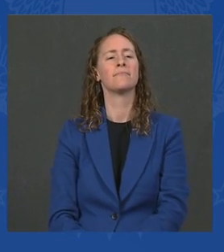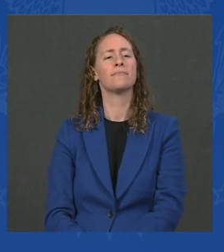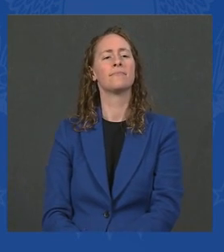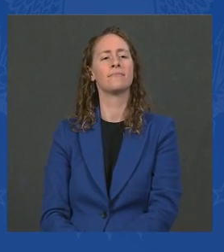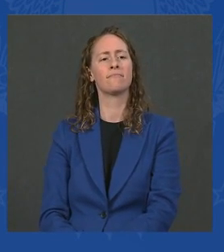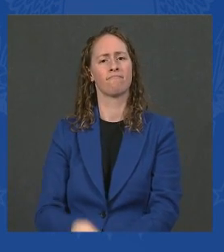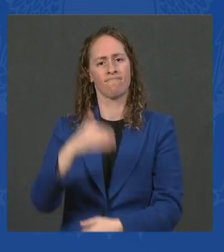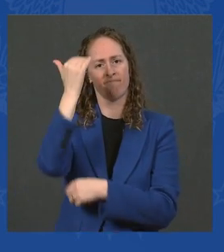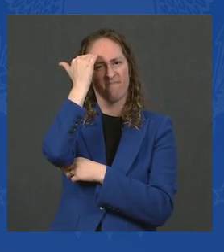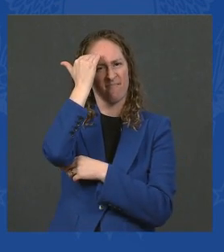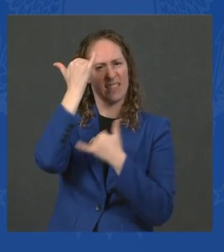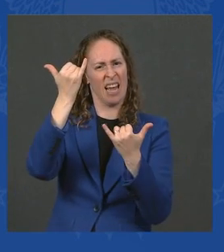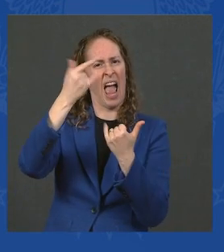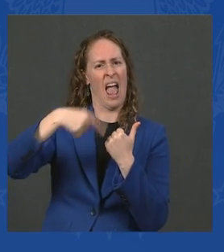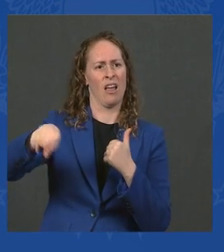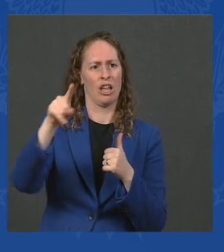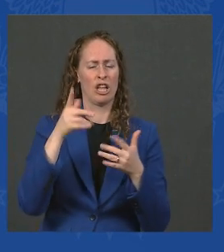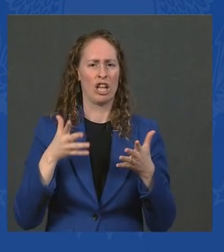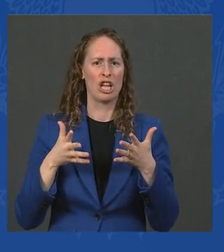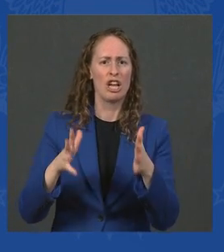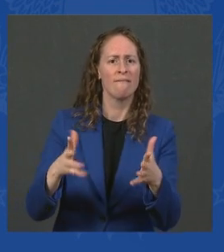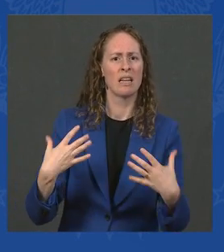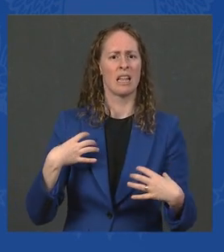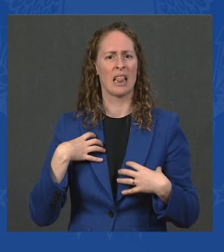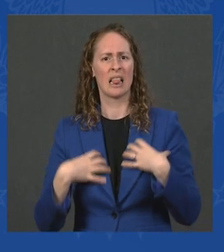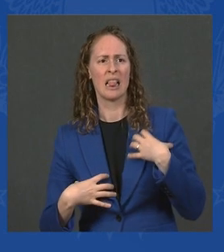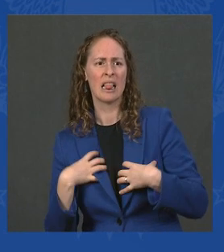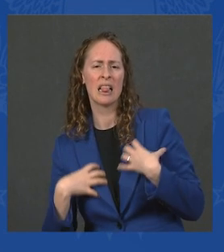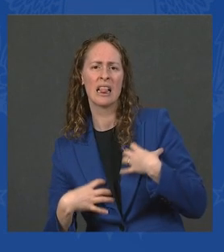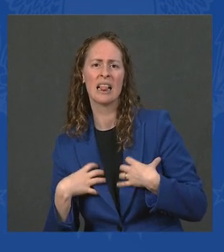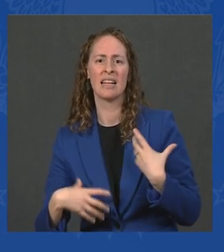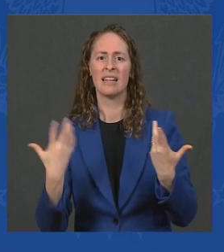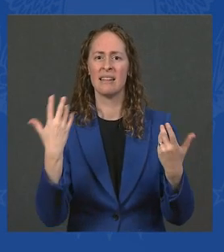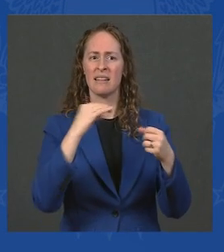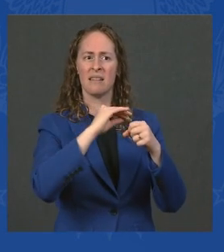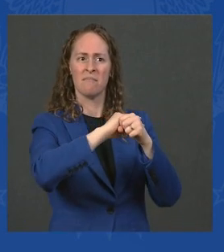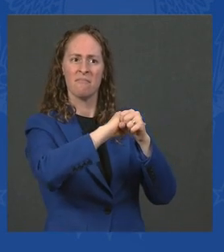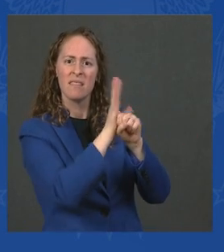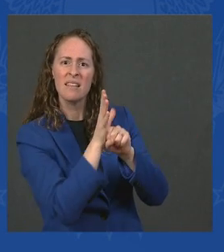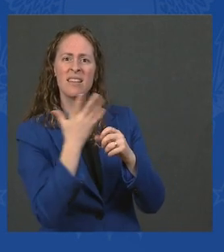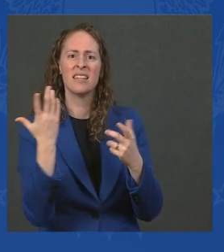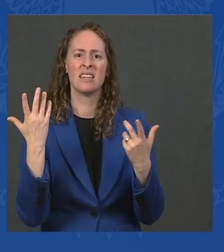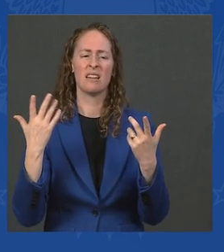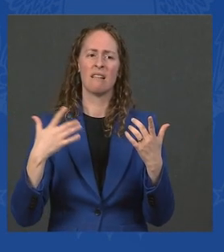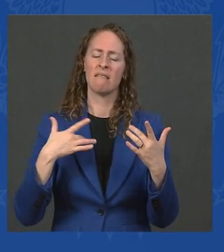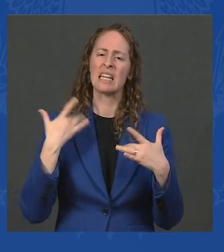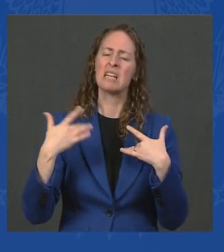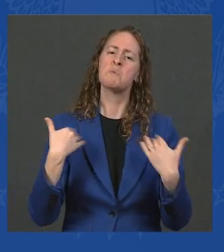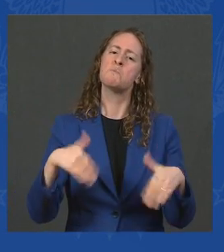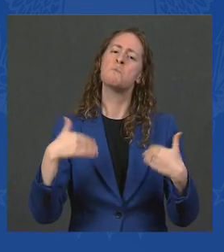and the pandemic adds to that mix of emotions. And I think -- I think about all of the parents